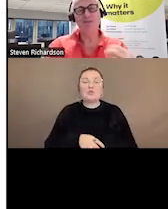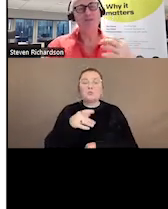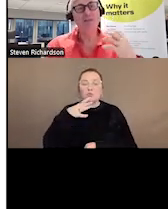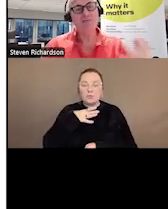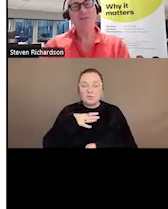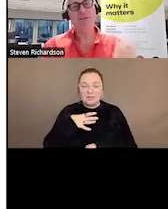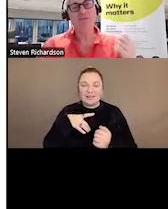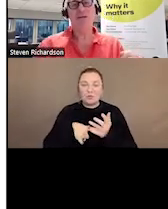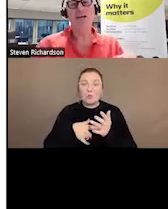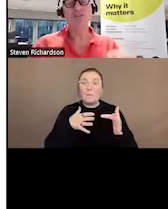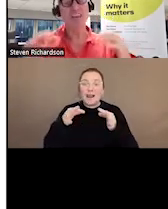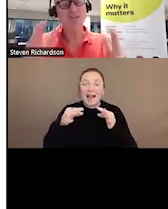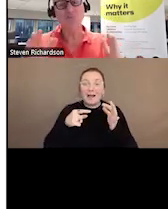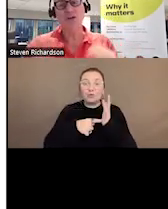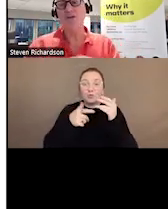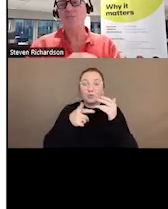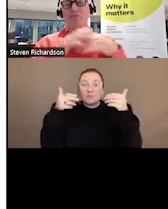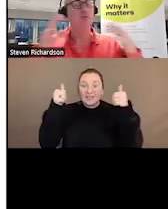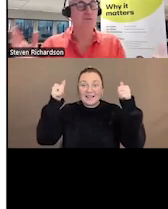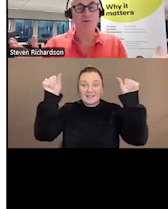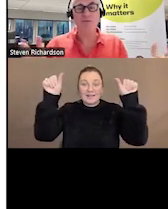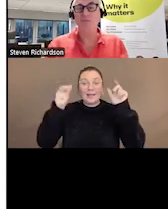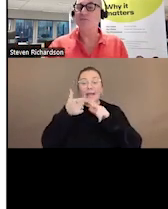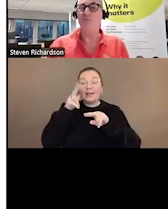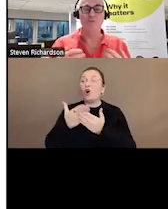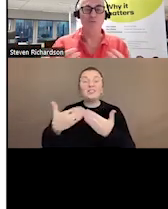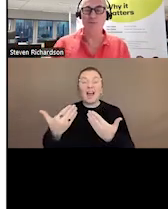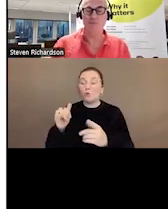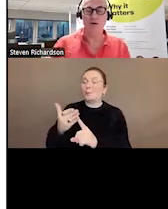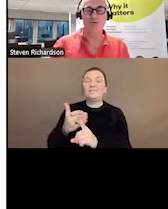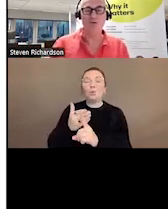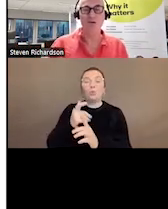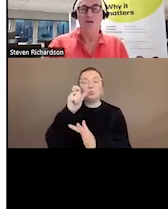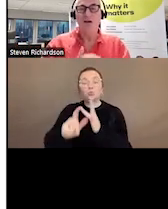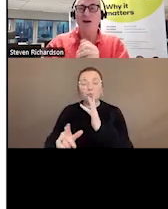If you leave the Giving Day to the Arts will day before you do any preparation,